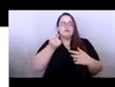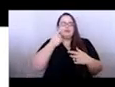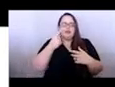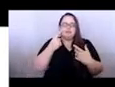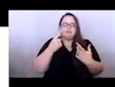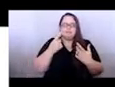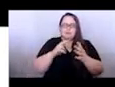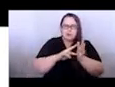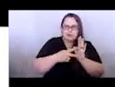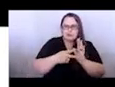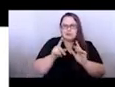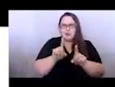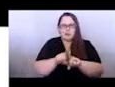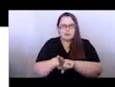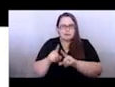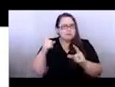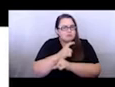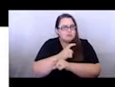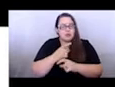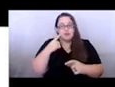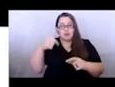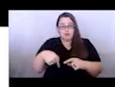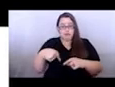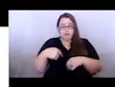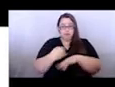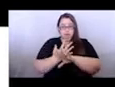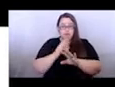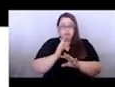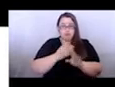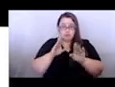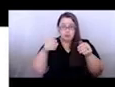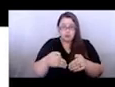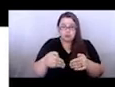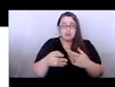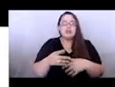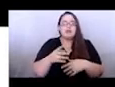So for this webinar's purpose, we will be focusing on personal and professional boundaries.